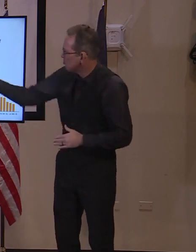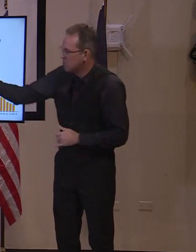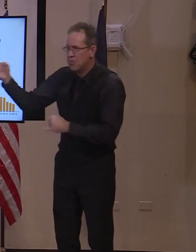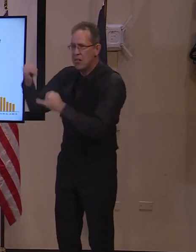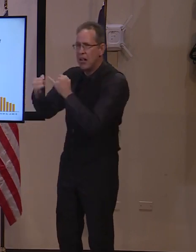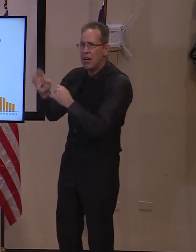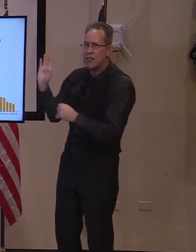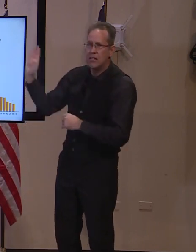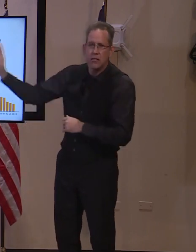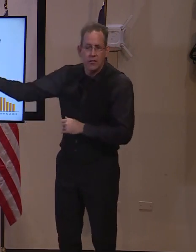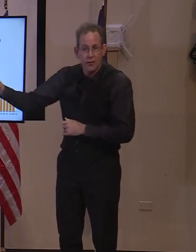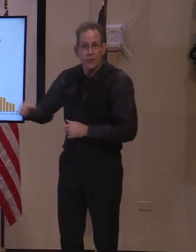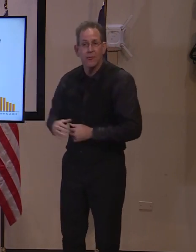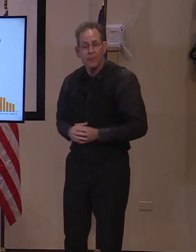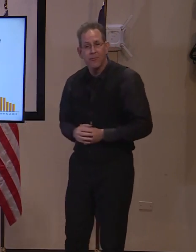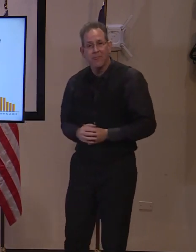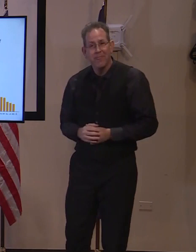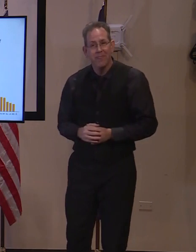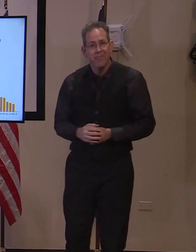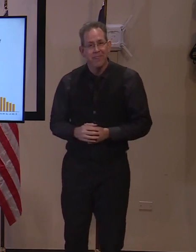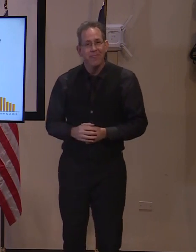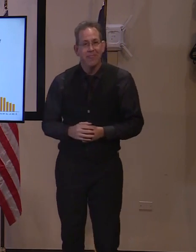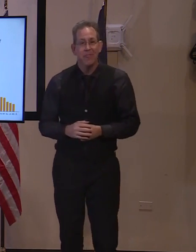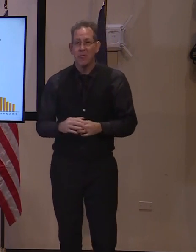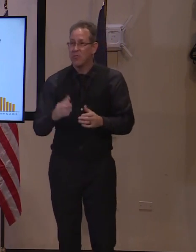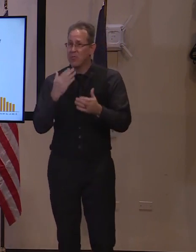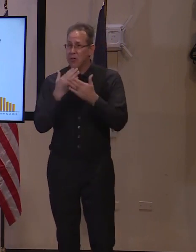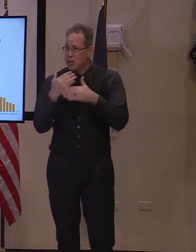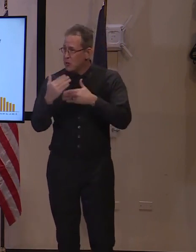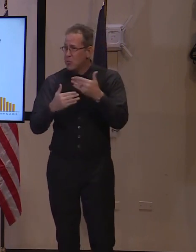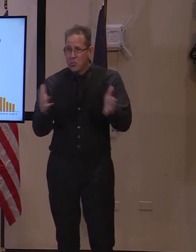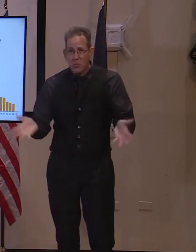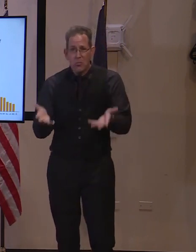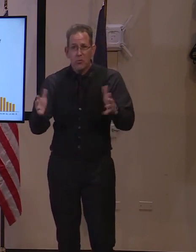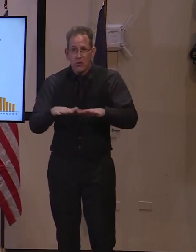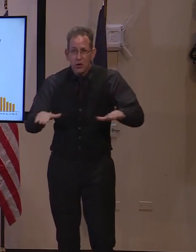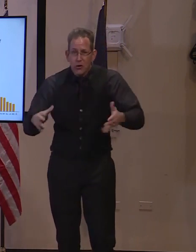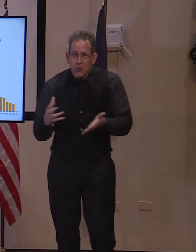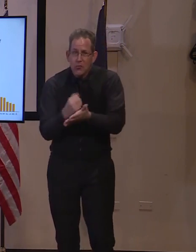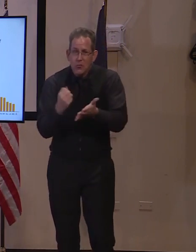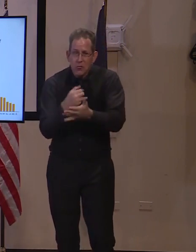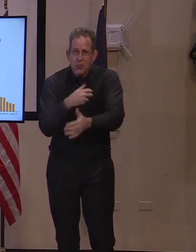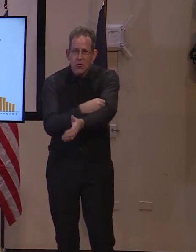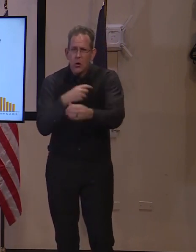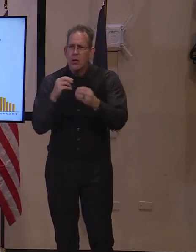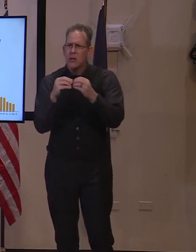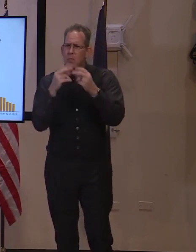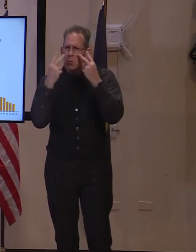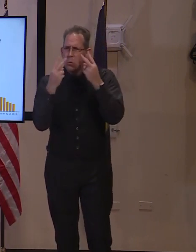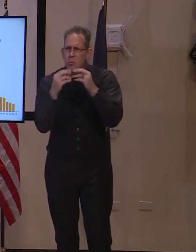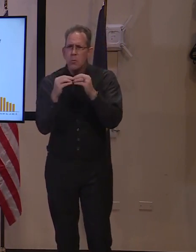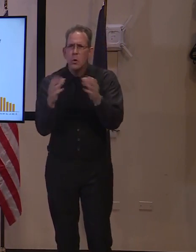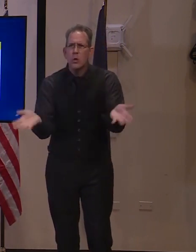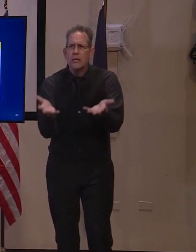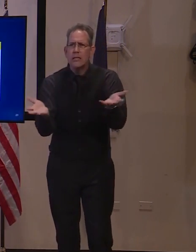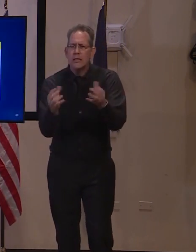vaccinated. So making good progress there. But again, We'd like to see that pick up a little bit more and then finally looking at the booster data.